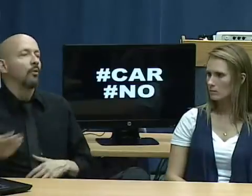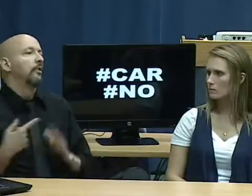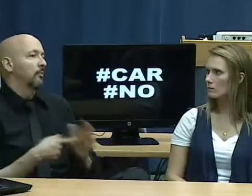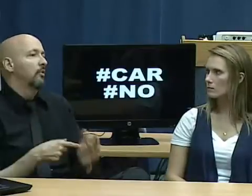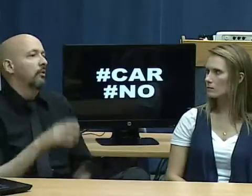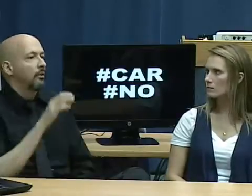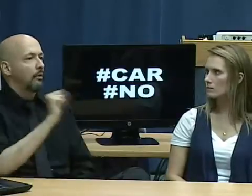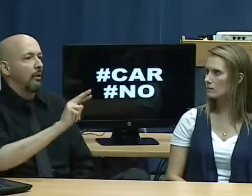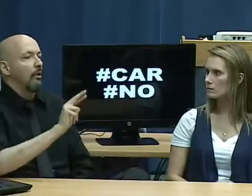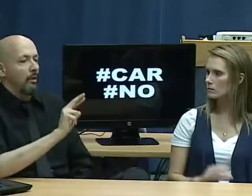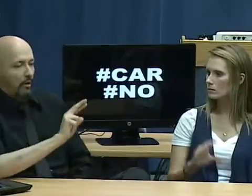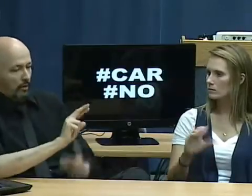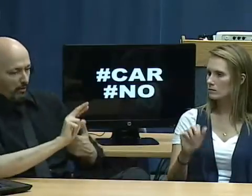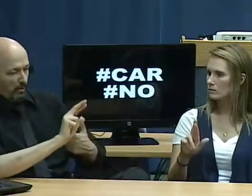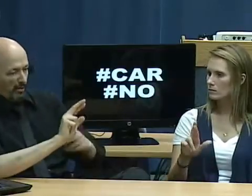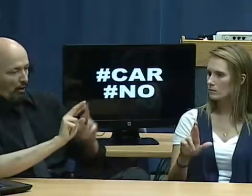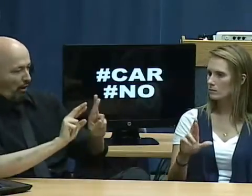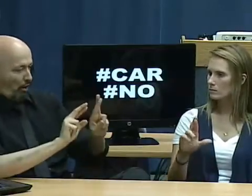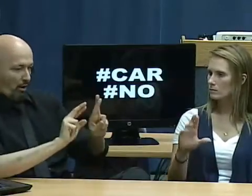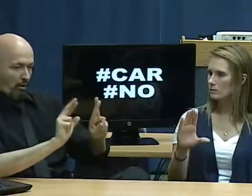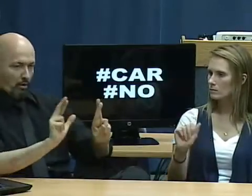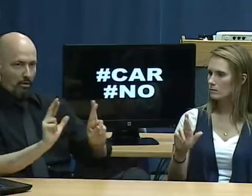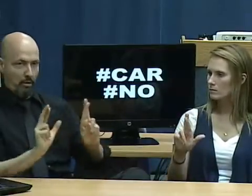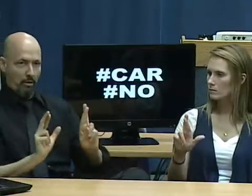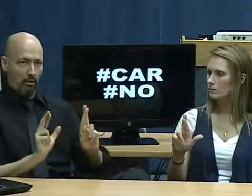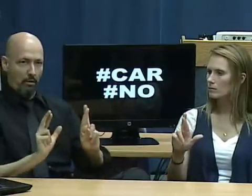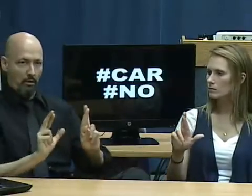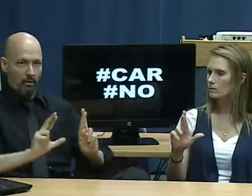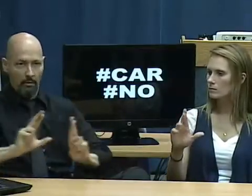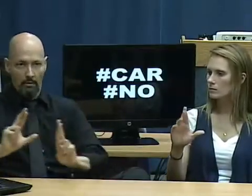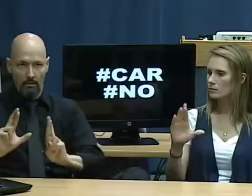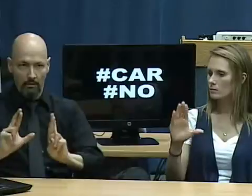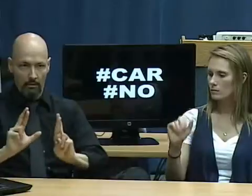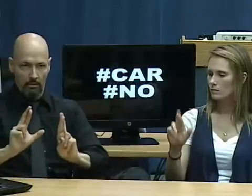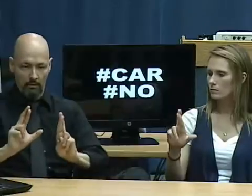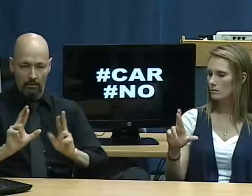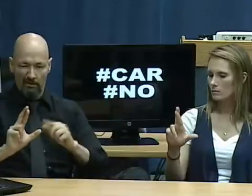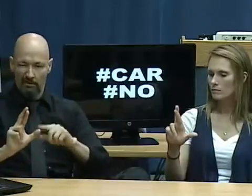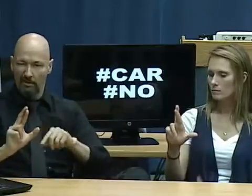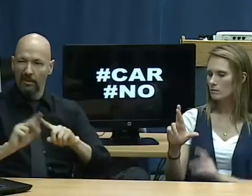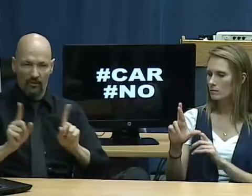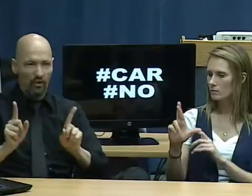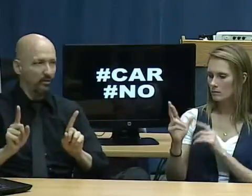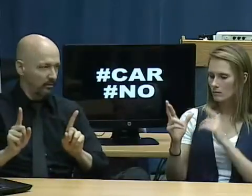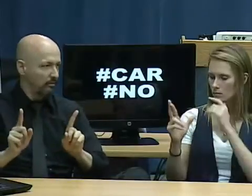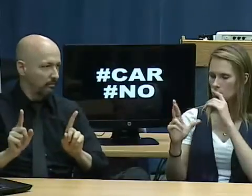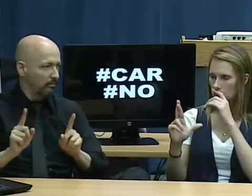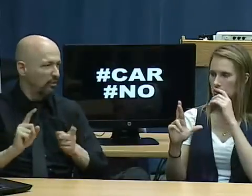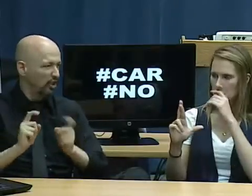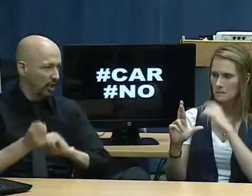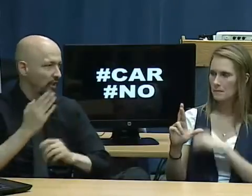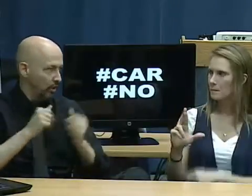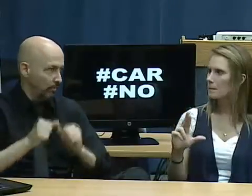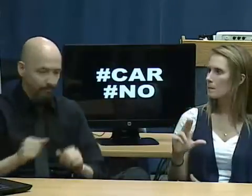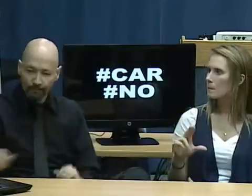The example of #CAR (right) "R" in #CAR / (left) R It's different. It's a changed handshape.